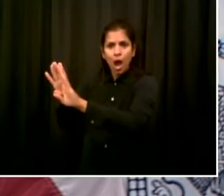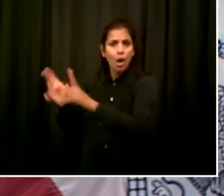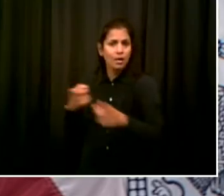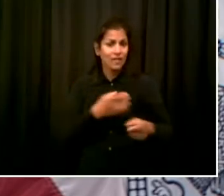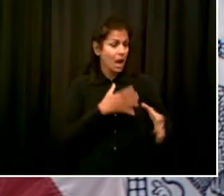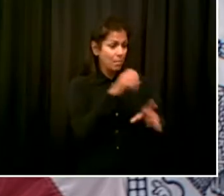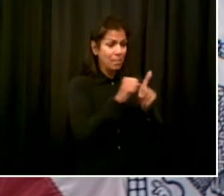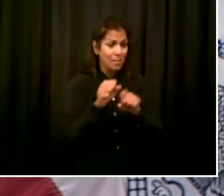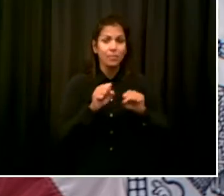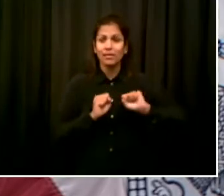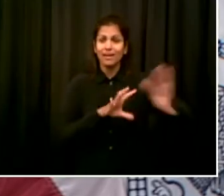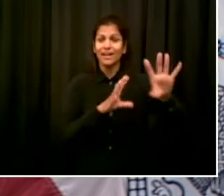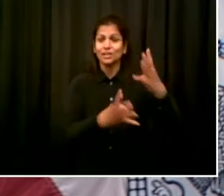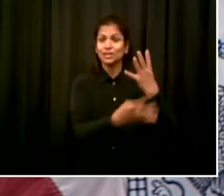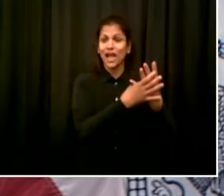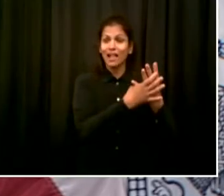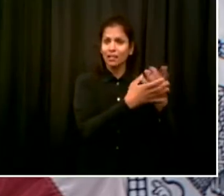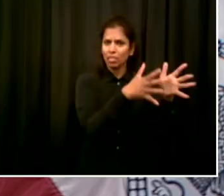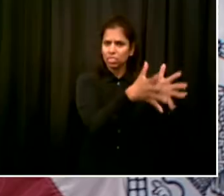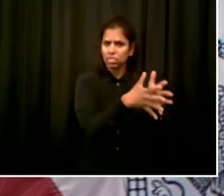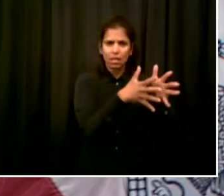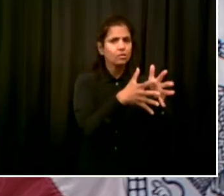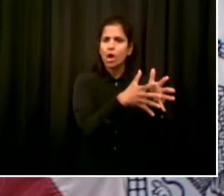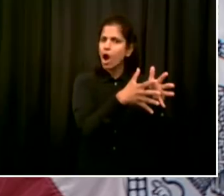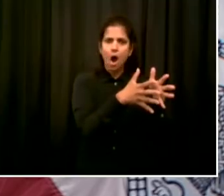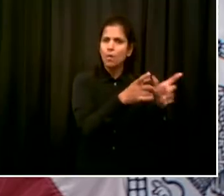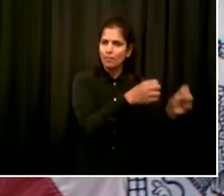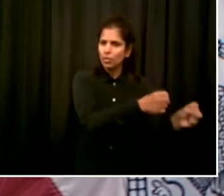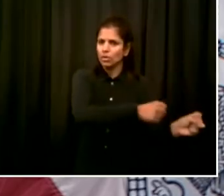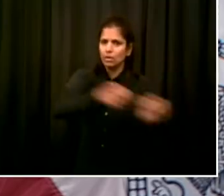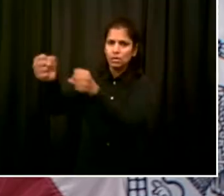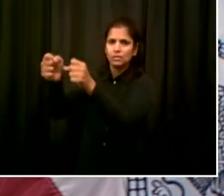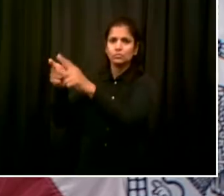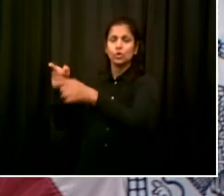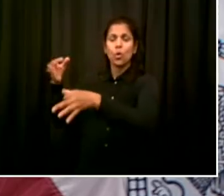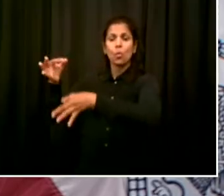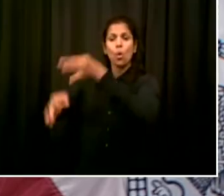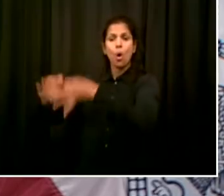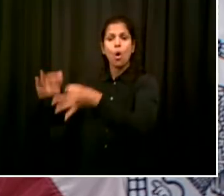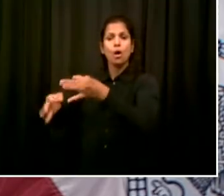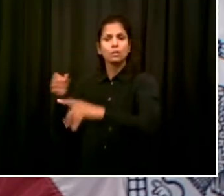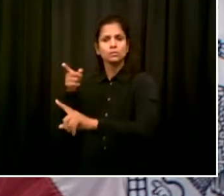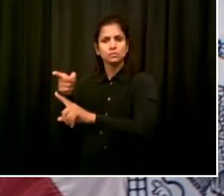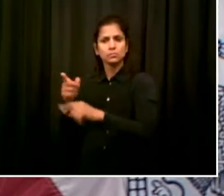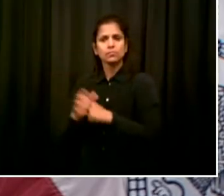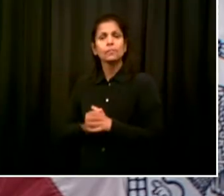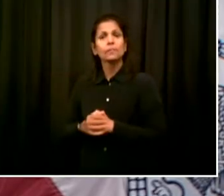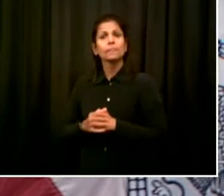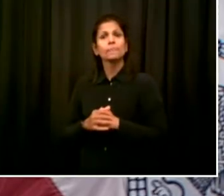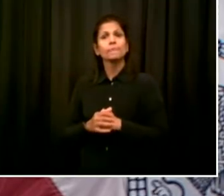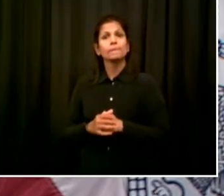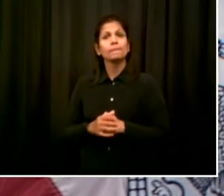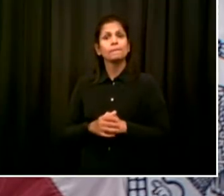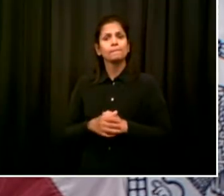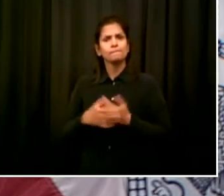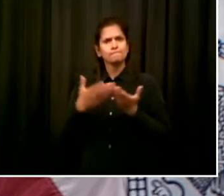AND IF THE MAYOR COULD SPEAK TO THAT AS WELL? IS THERE A SADIGREEME NT HERE BETWEEN WHAT THE LAW IS